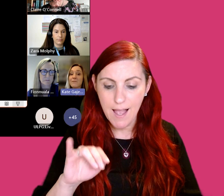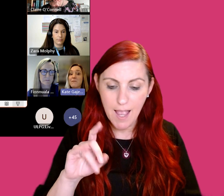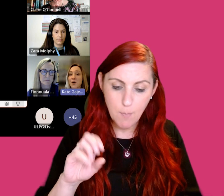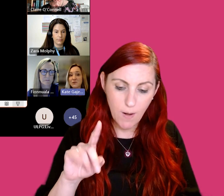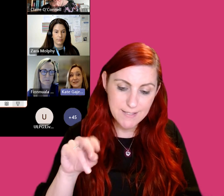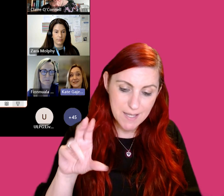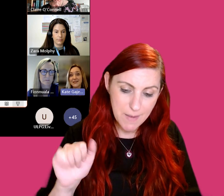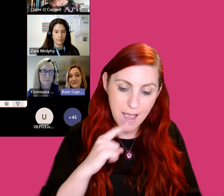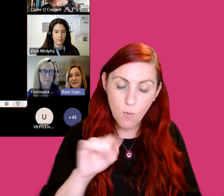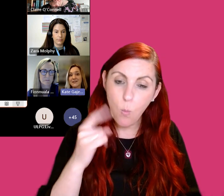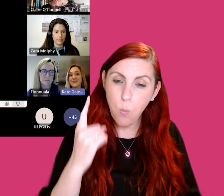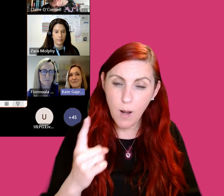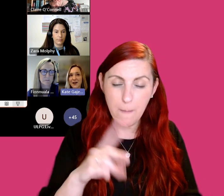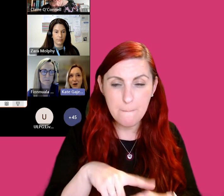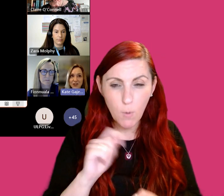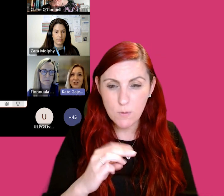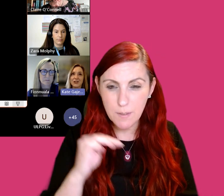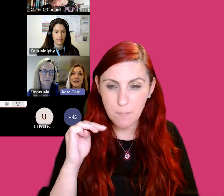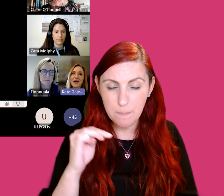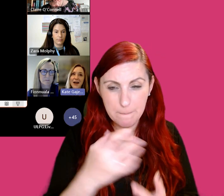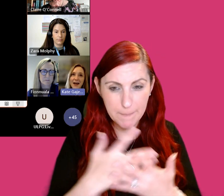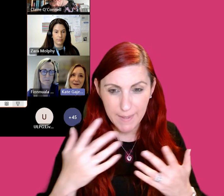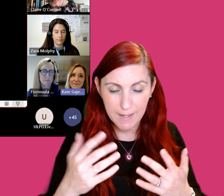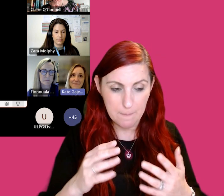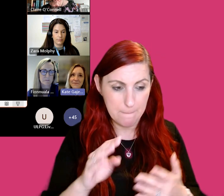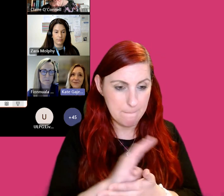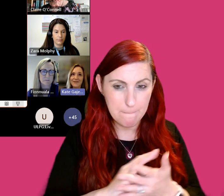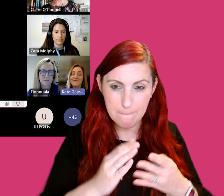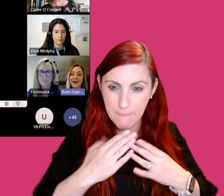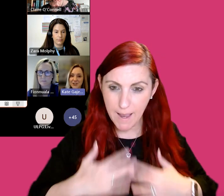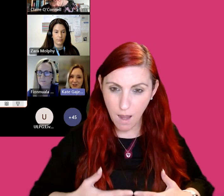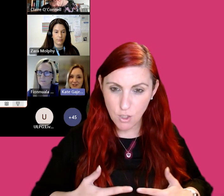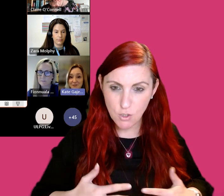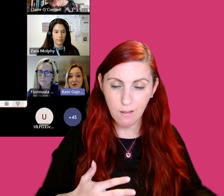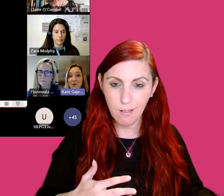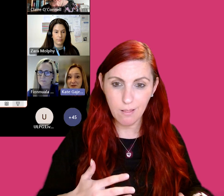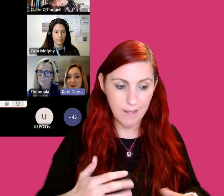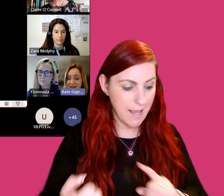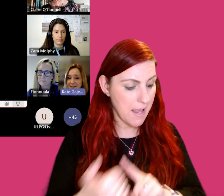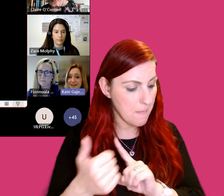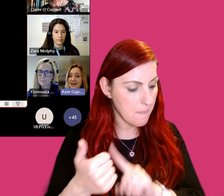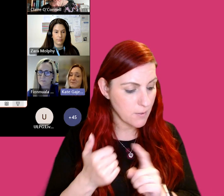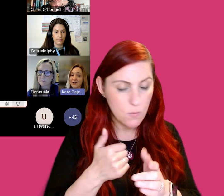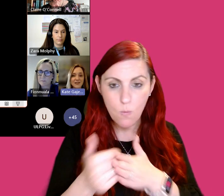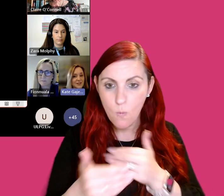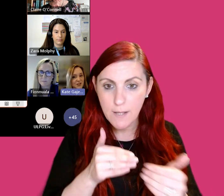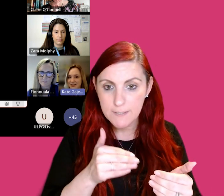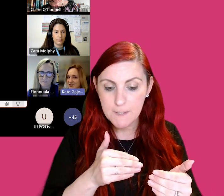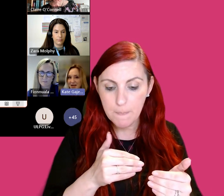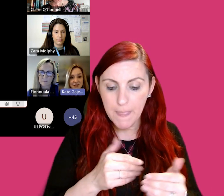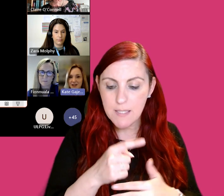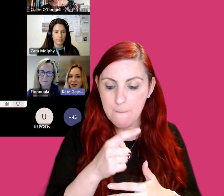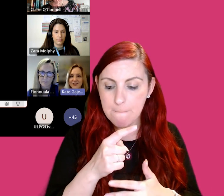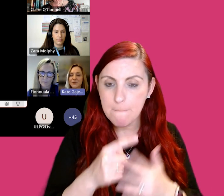of the most significant biological um factors is probably pregnancy because it changes a lot